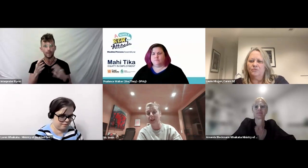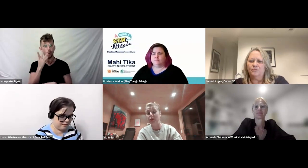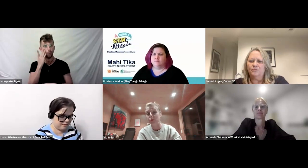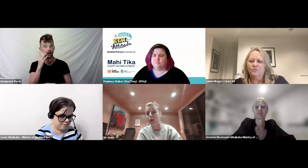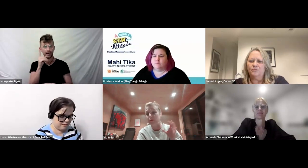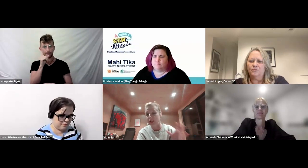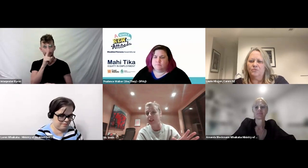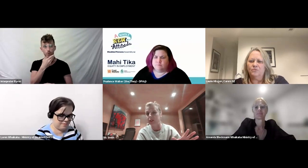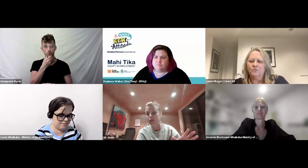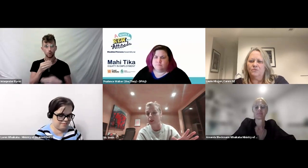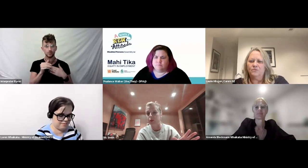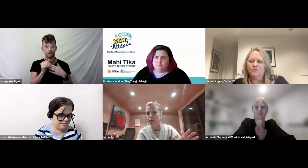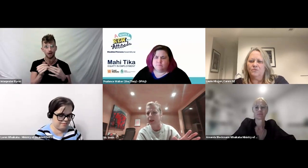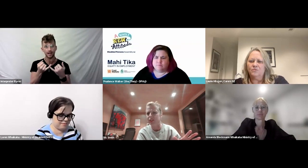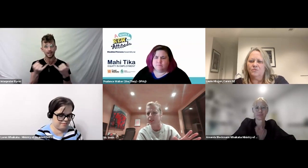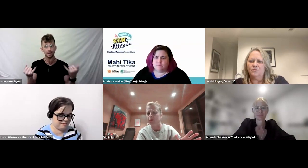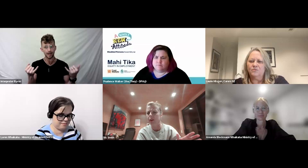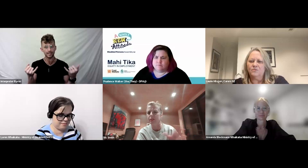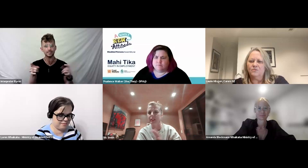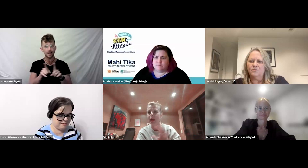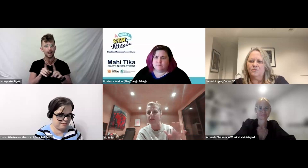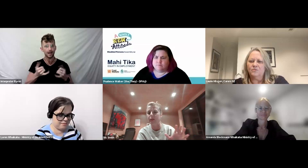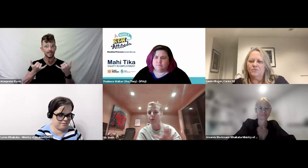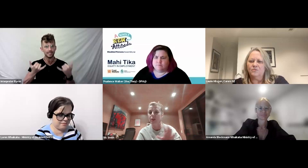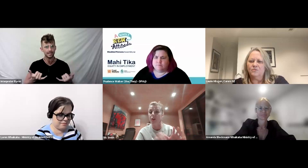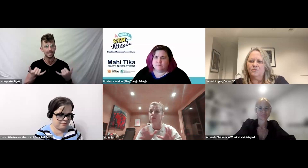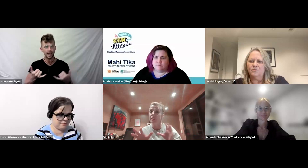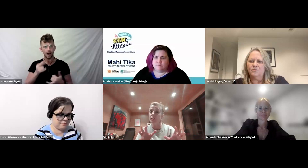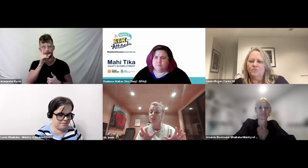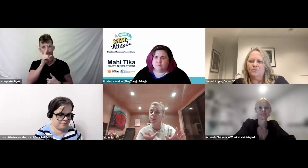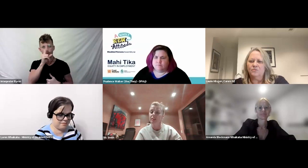they could also be taking a look at those two pages as well to see how they work in context of each other.